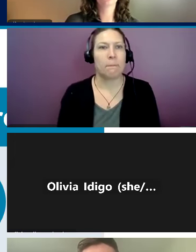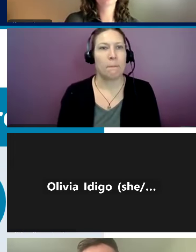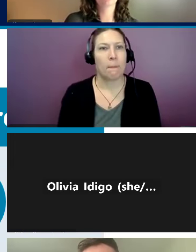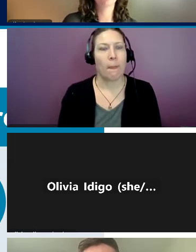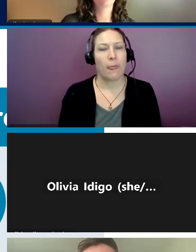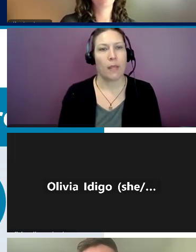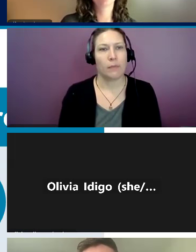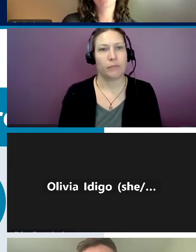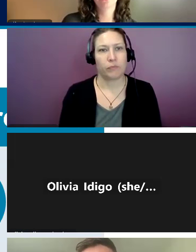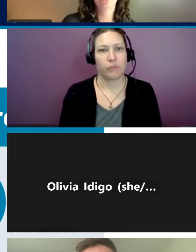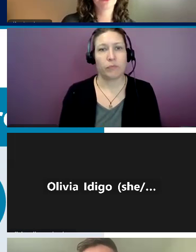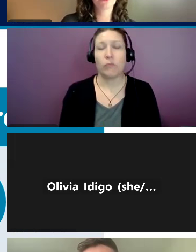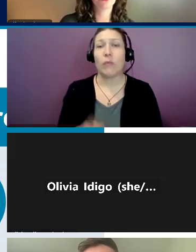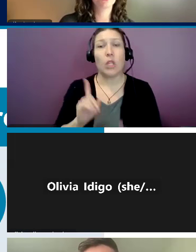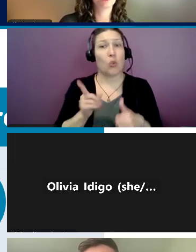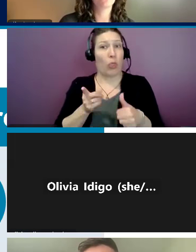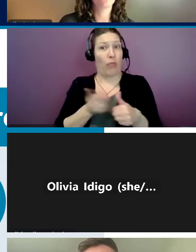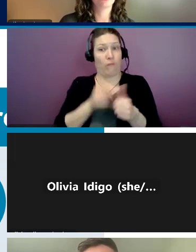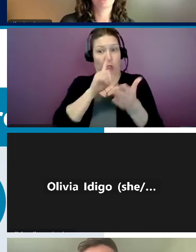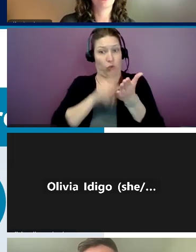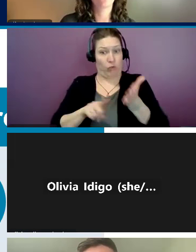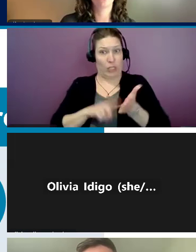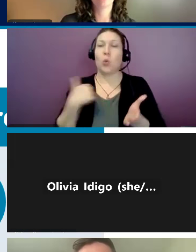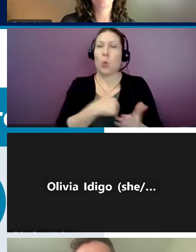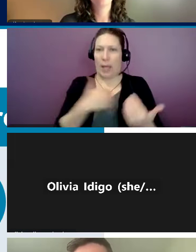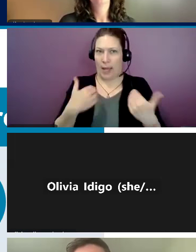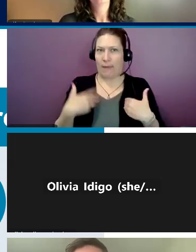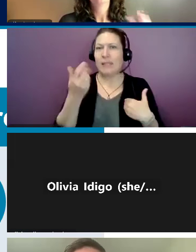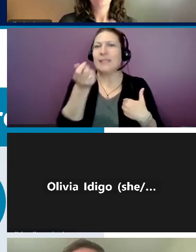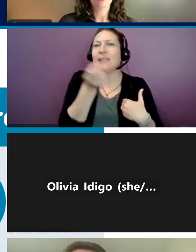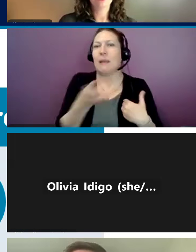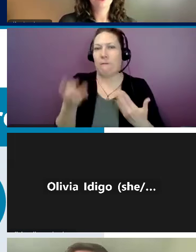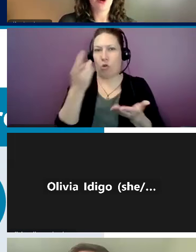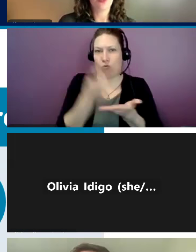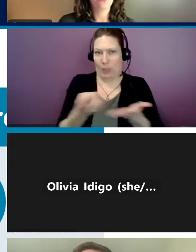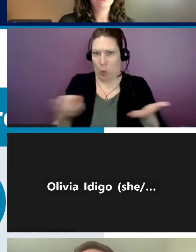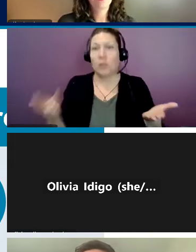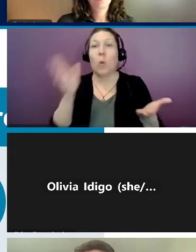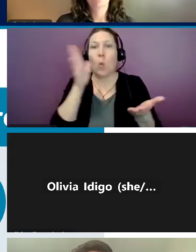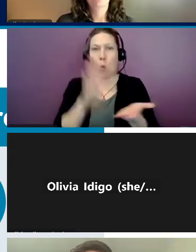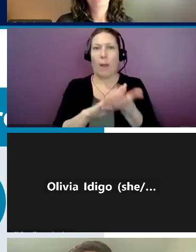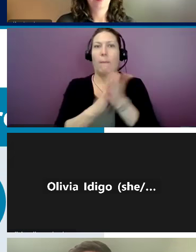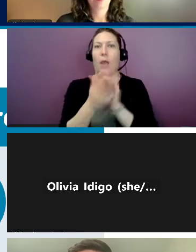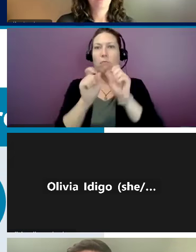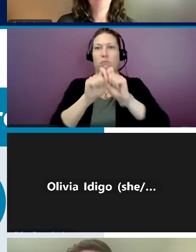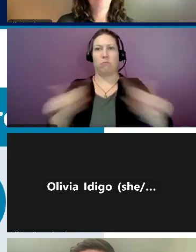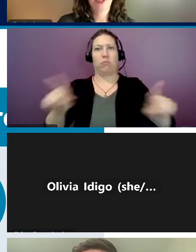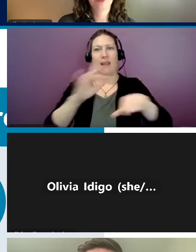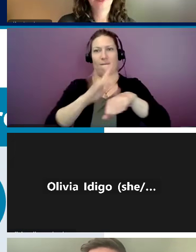And so like with our first study, we have a number of resources that will be available, again, beginning tomorrow.